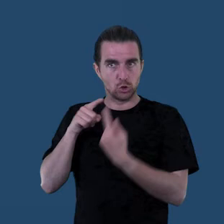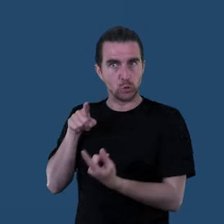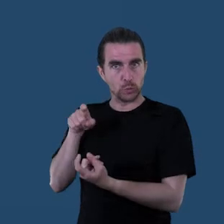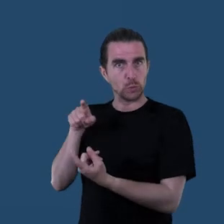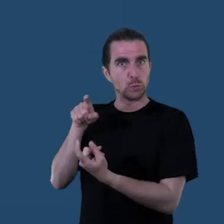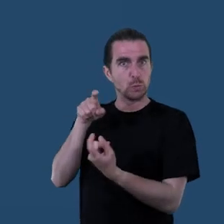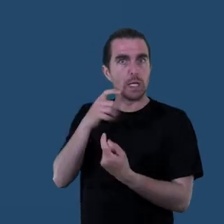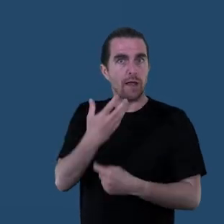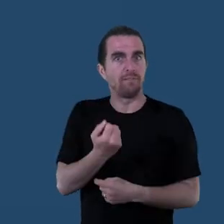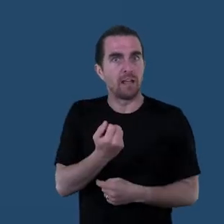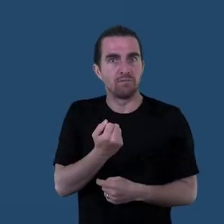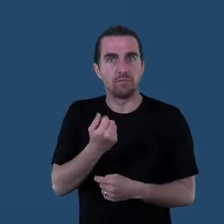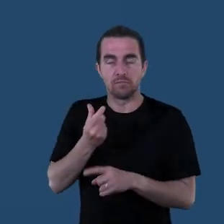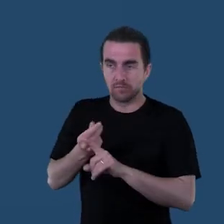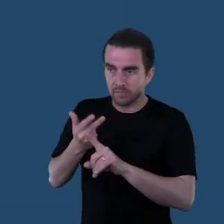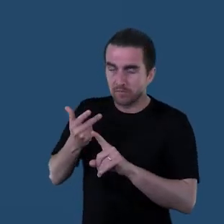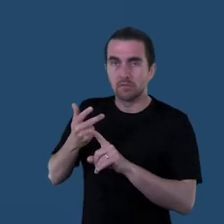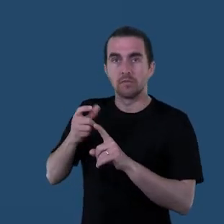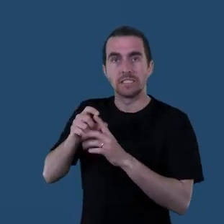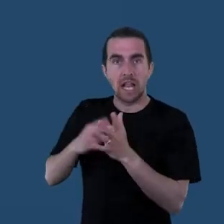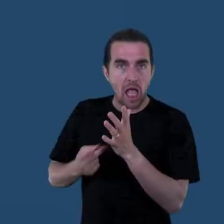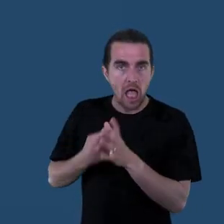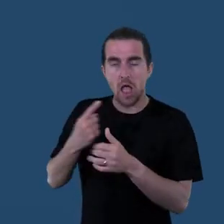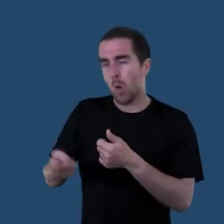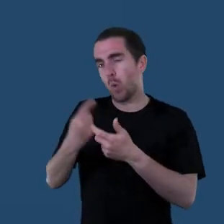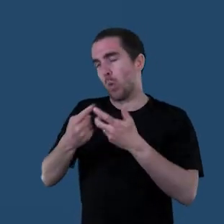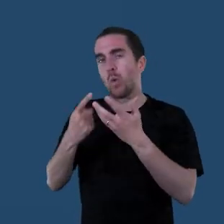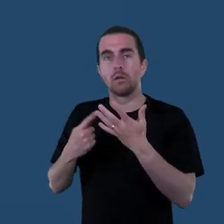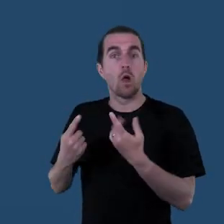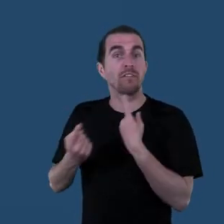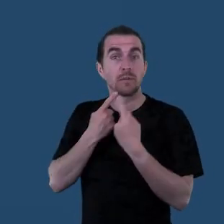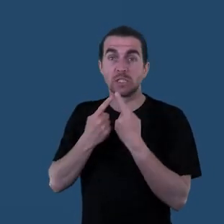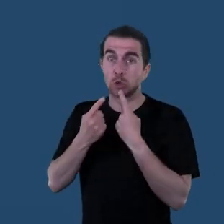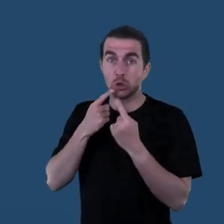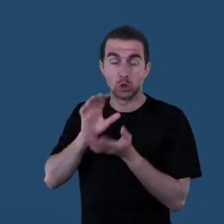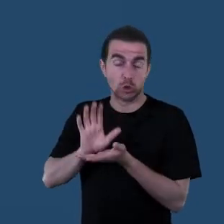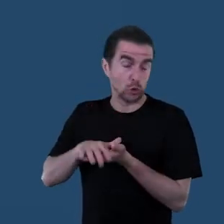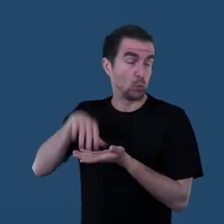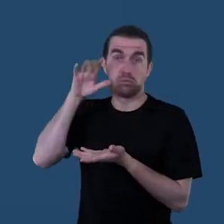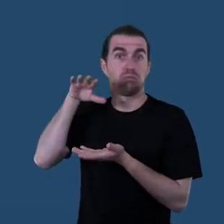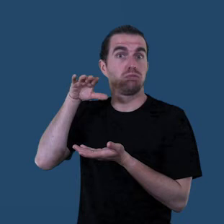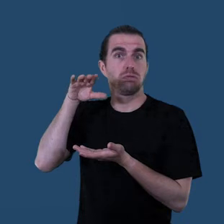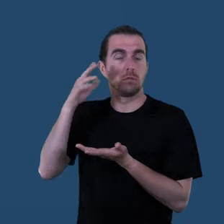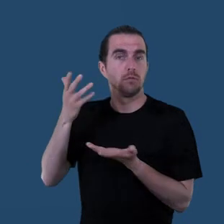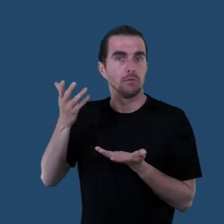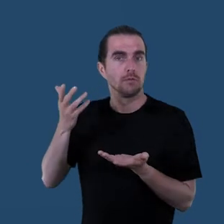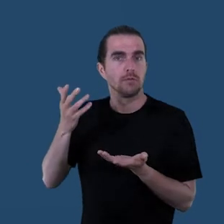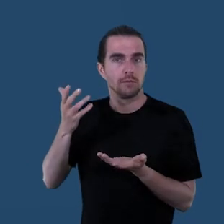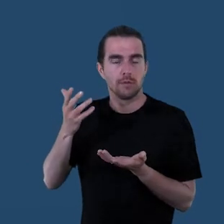We're always looking at how we can do that better and maximize the amount of information we can get.